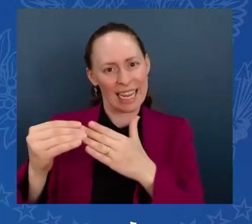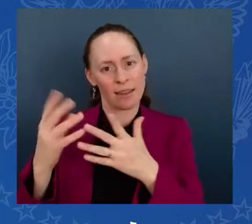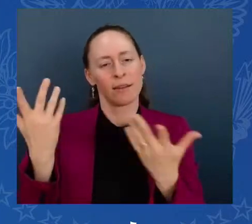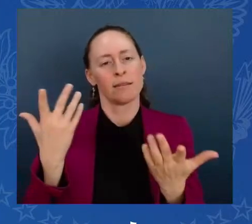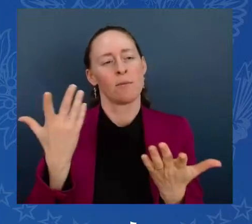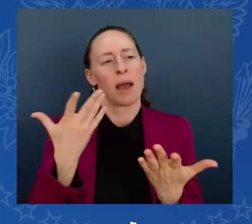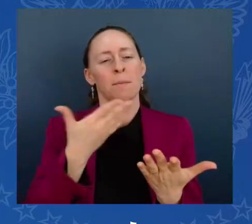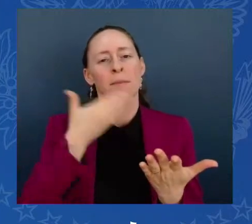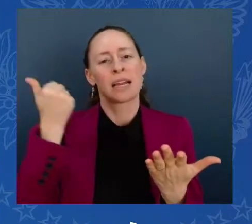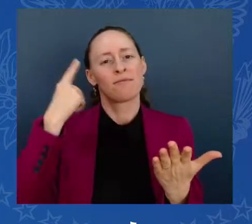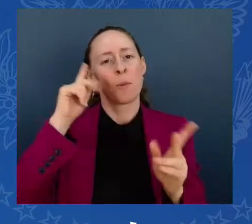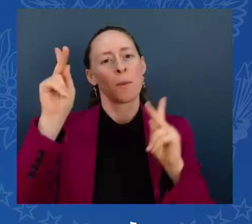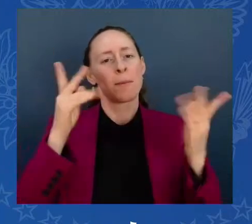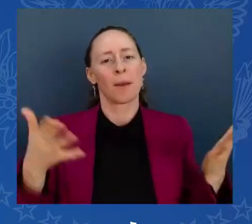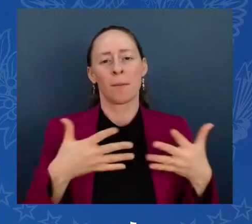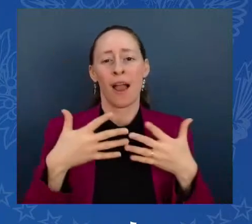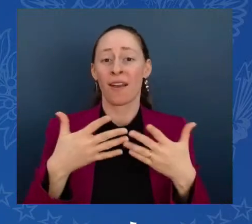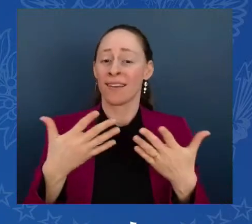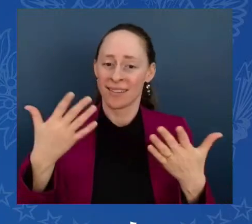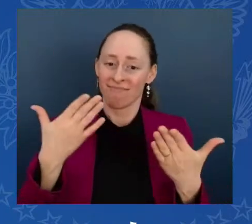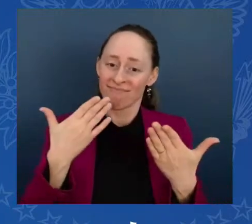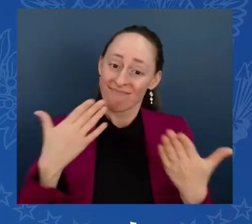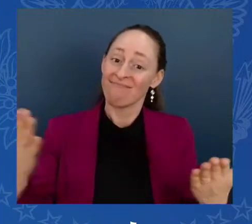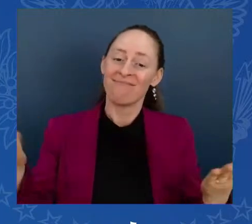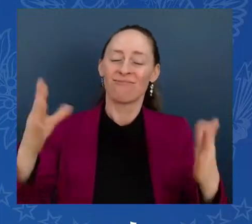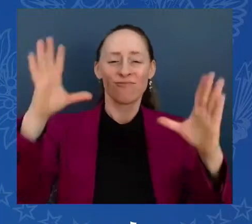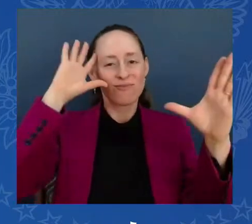Joe Biden, and Vice President, Kamala Harris.